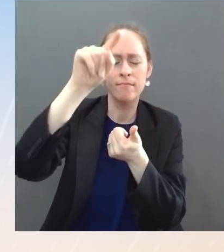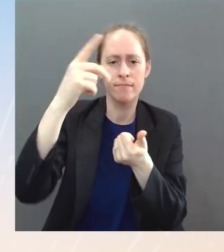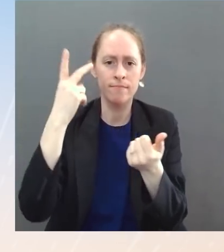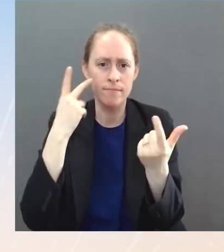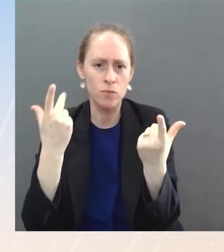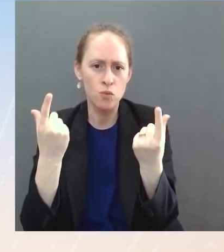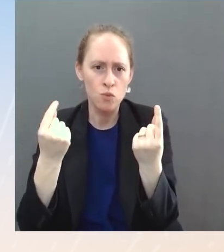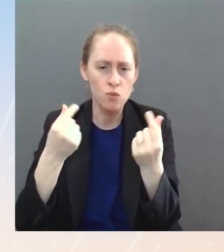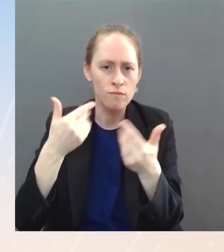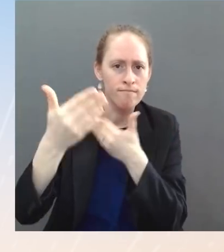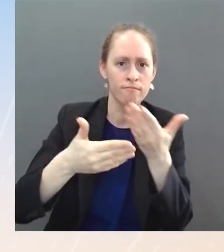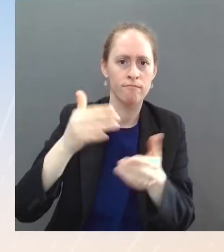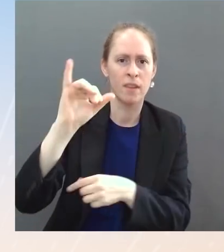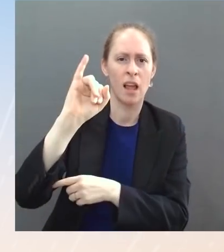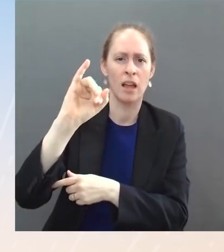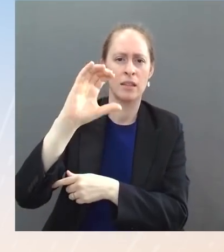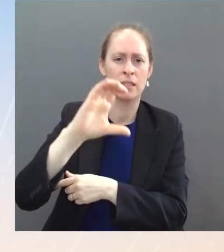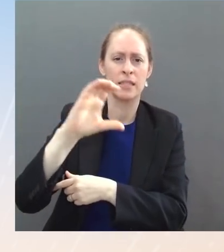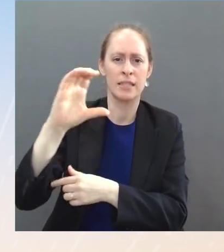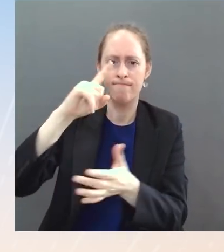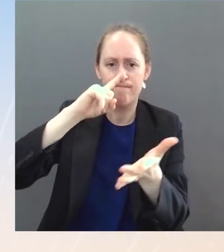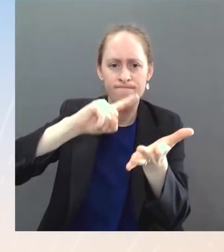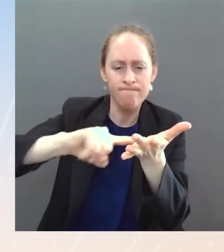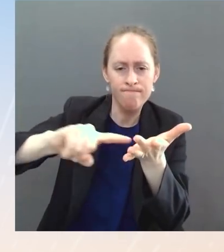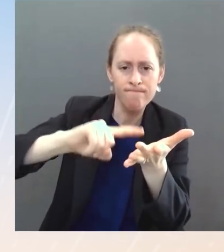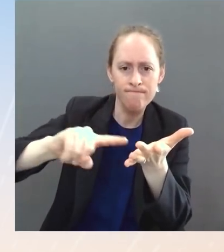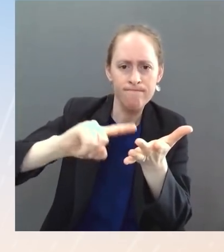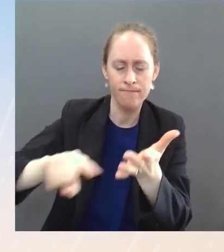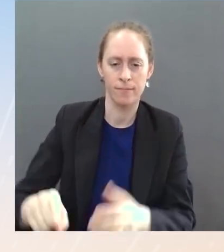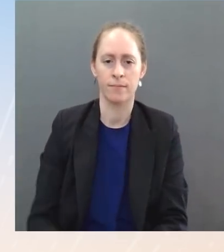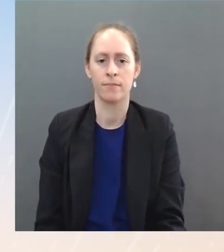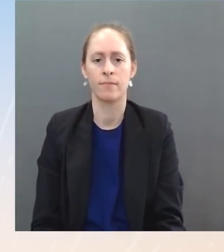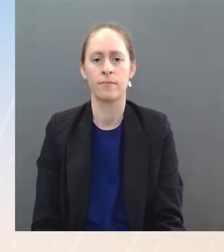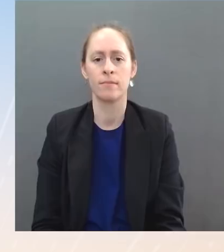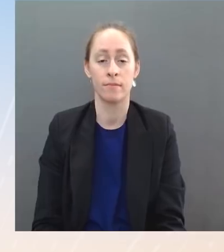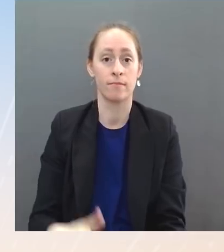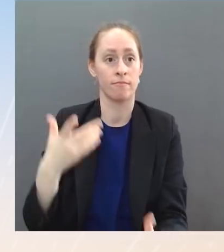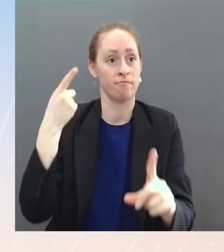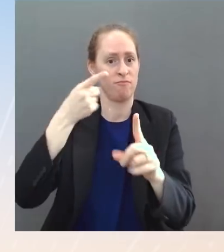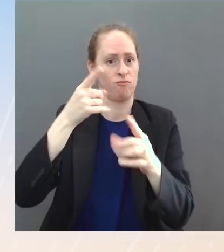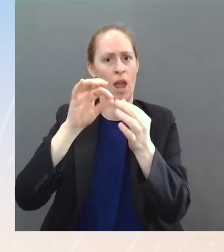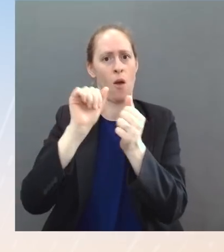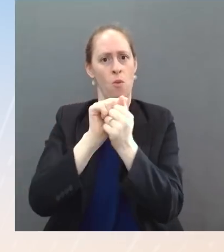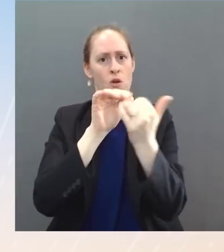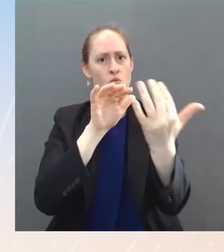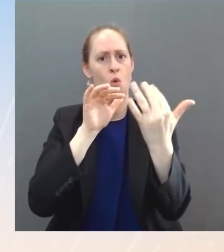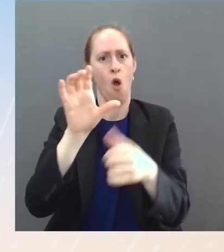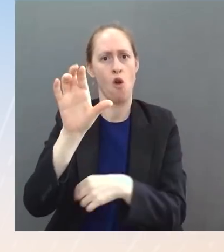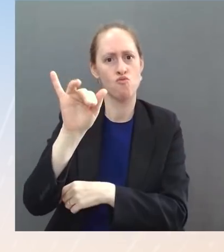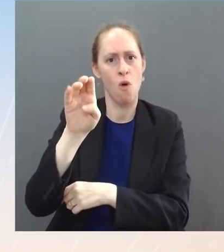where war crimes have been tried in the past, but there have been other examples in other conflicts of other mechanisms being set up.